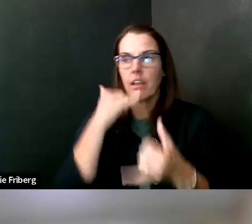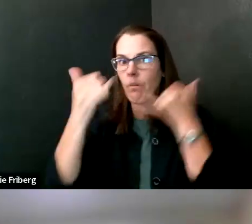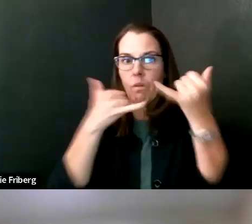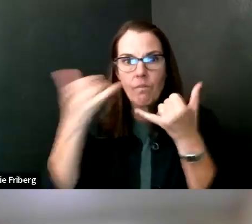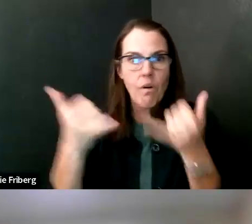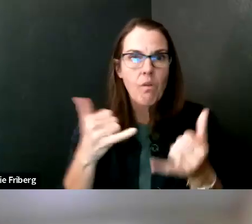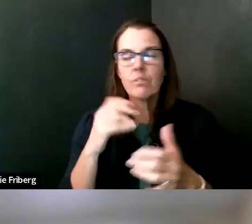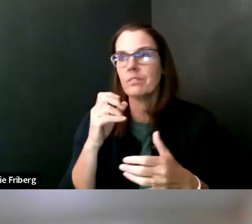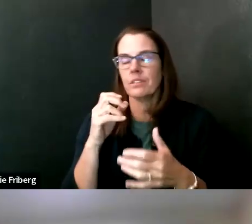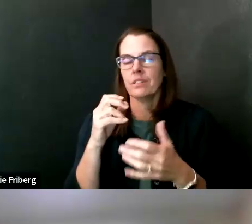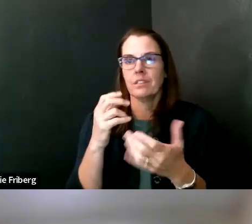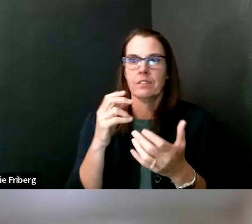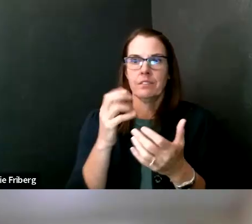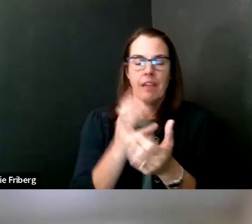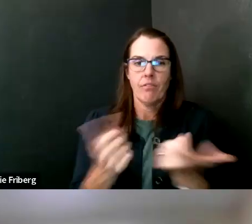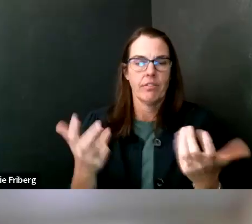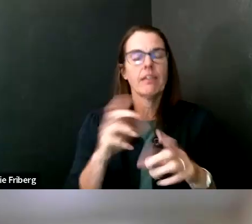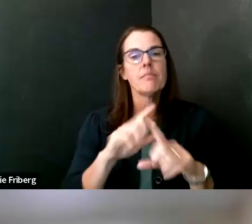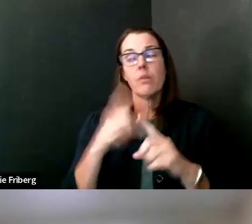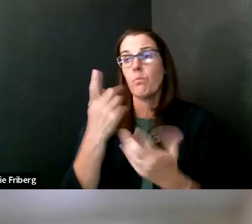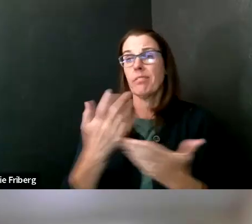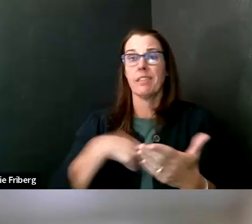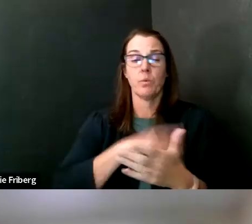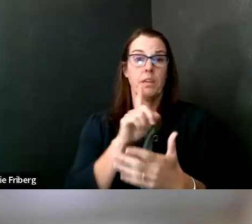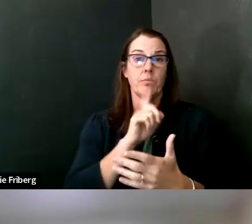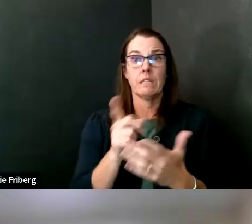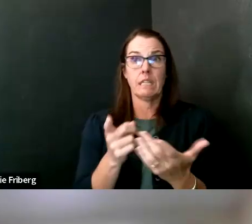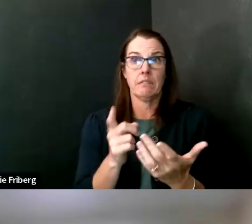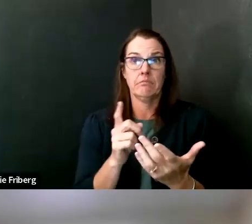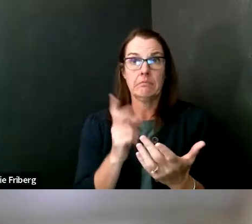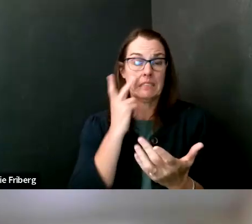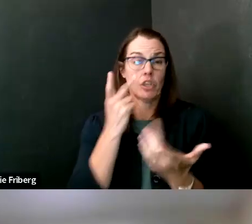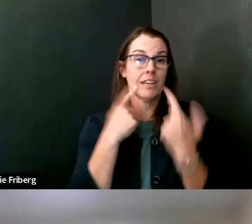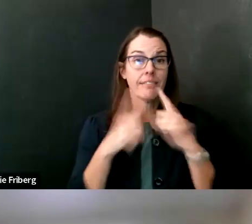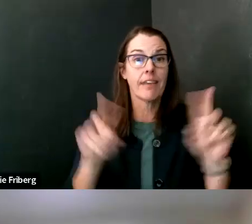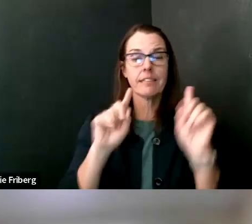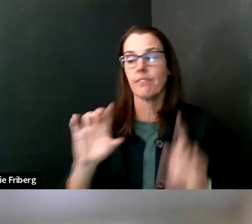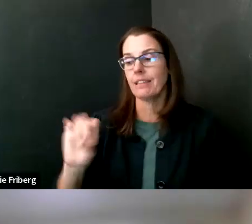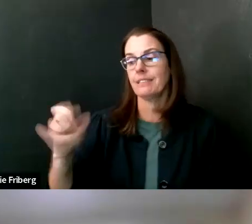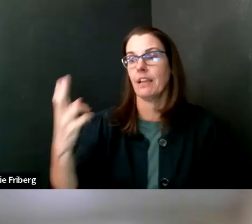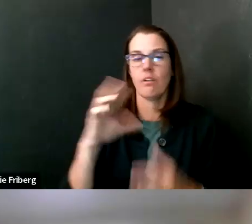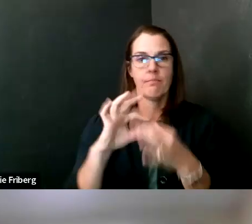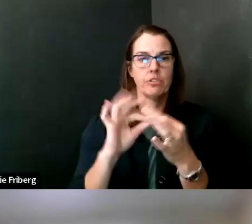thing that we found really effective and I think um Sarah mentioned it uh is actually going to